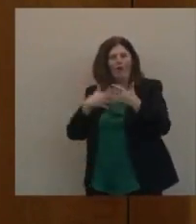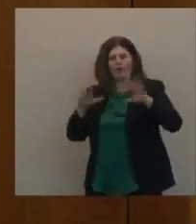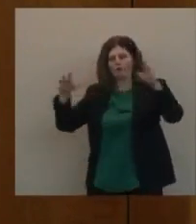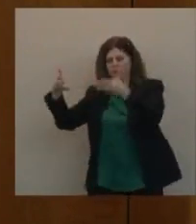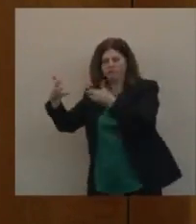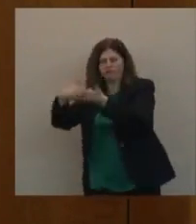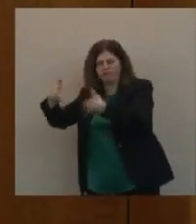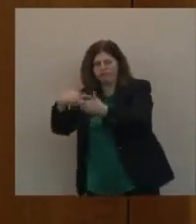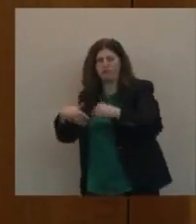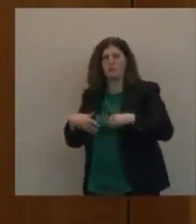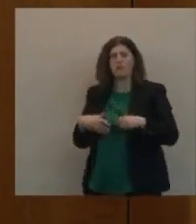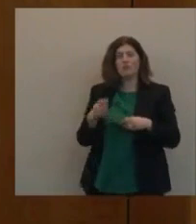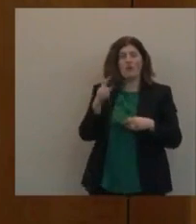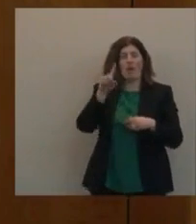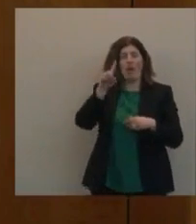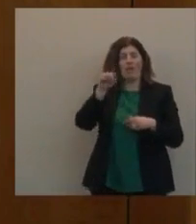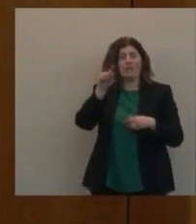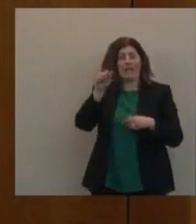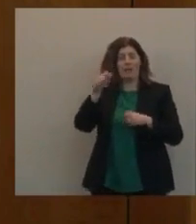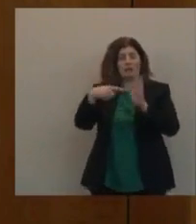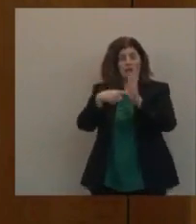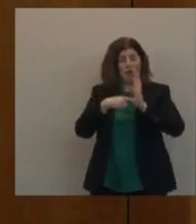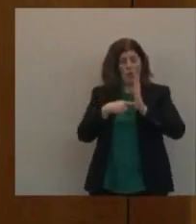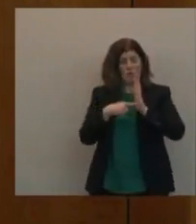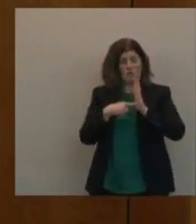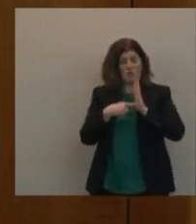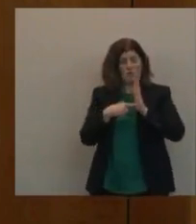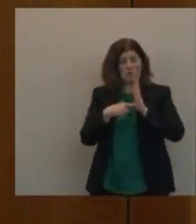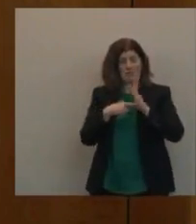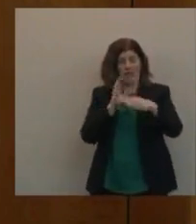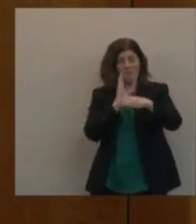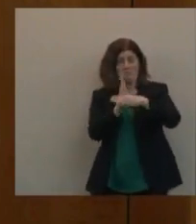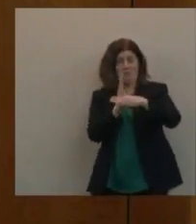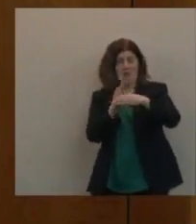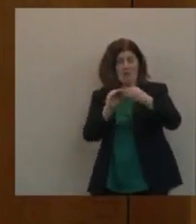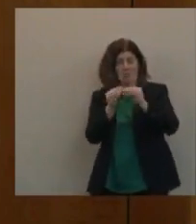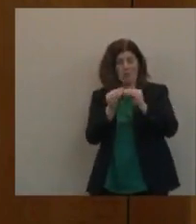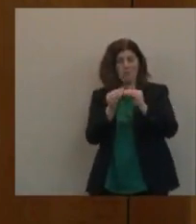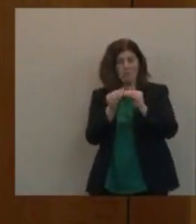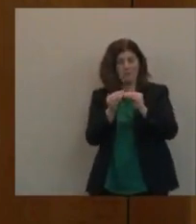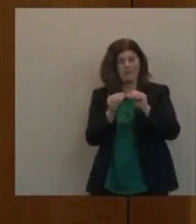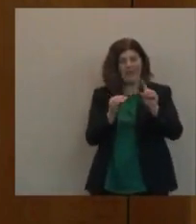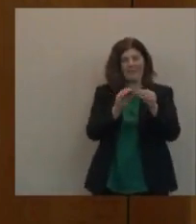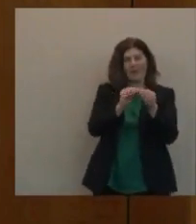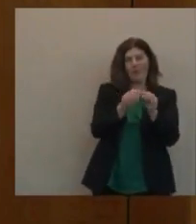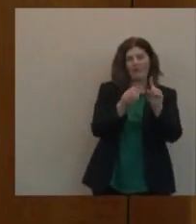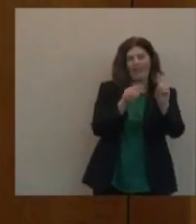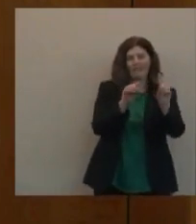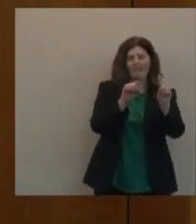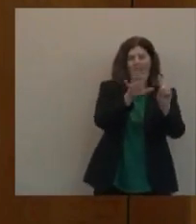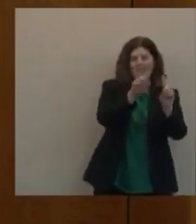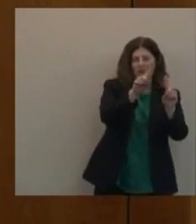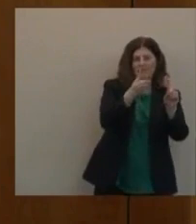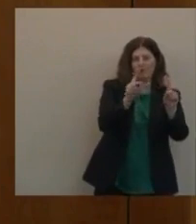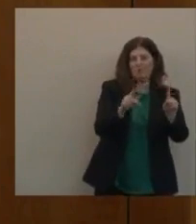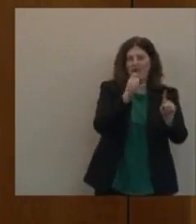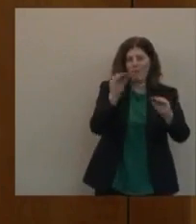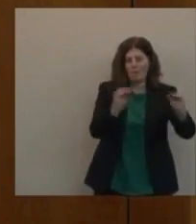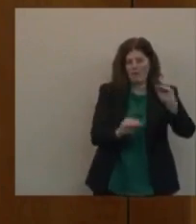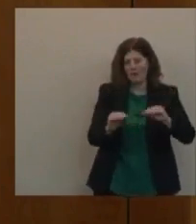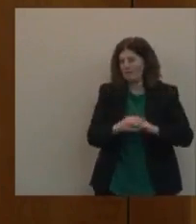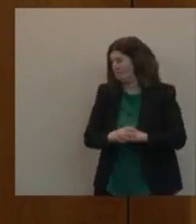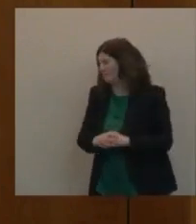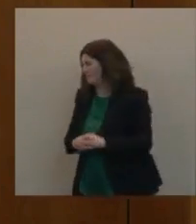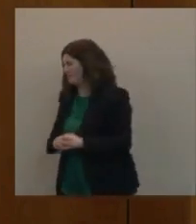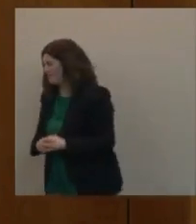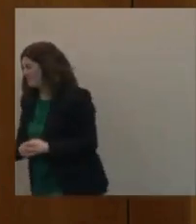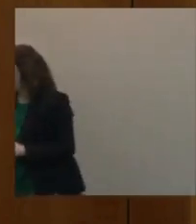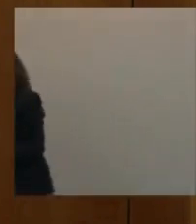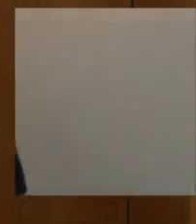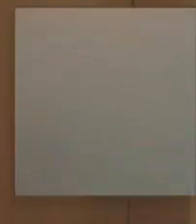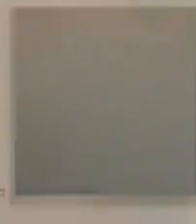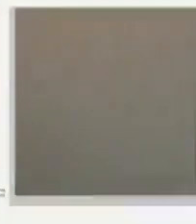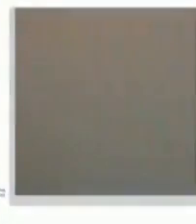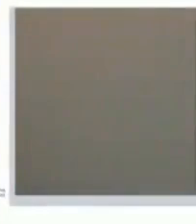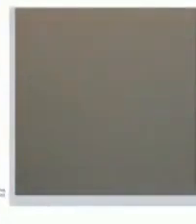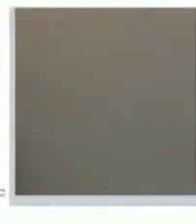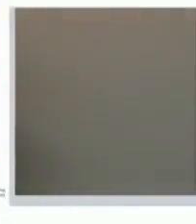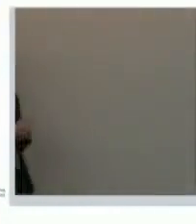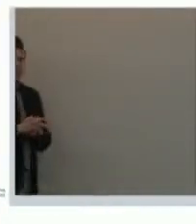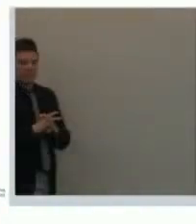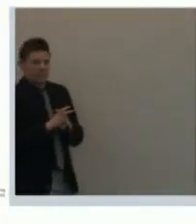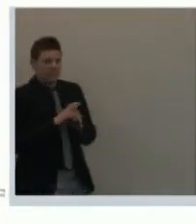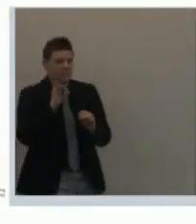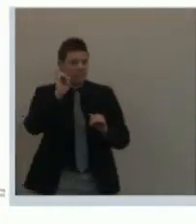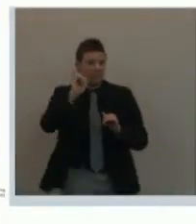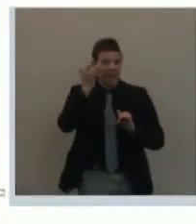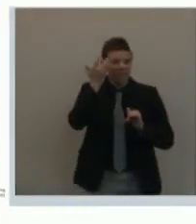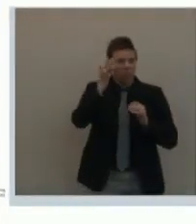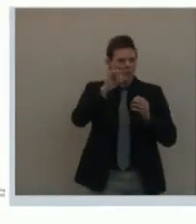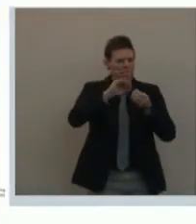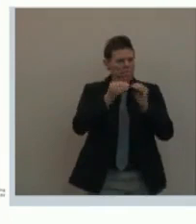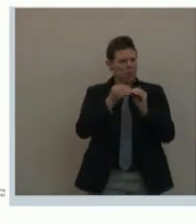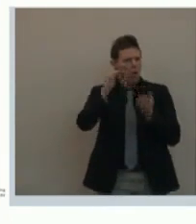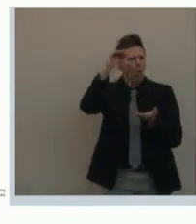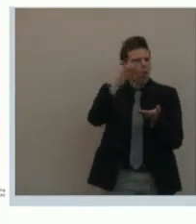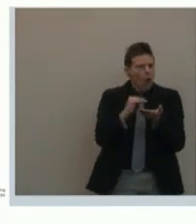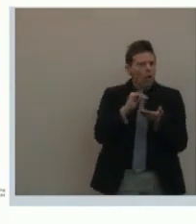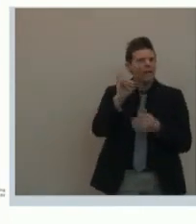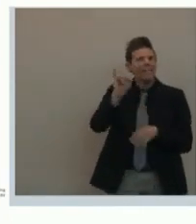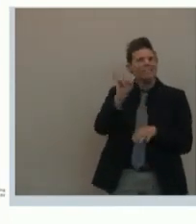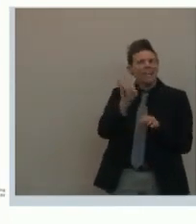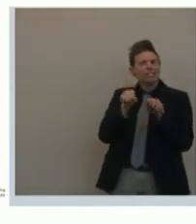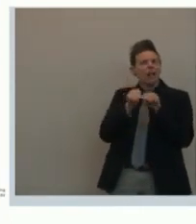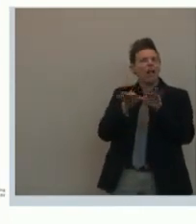THE REST ARE OUT AND ABOUT ON TRAMPOLINES AND PLAYING FOOTBALL WITH EACH OTHER, THAT THE DATA COMES OUT TO SHOW THAT THE MEDIAN IS THE 51ST PERSON WHO IS IF WE GO BACK TO THE CHART, THAT